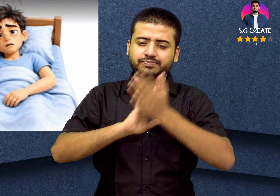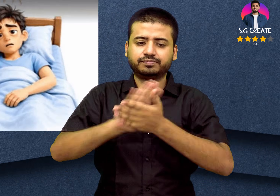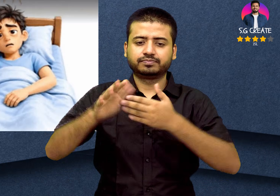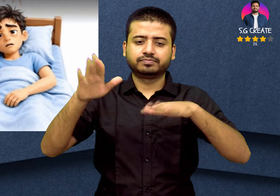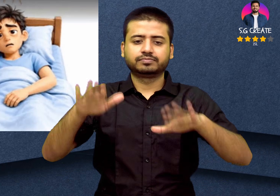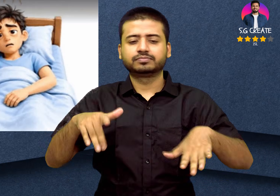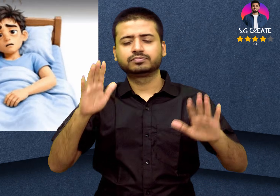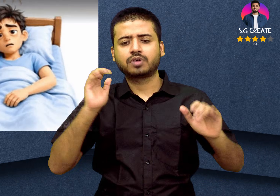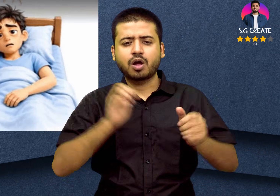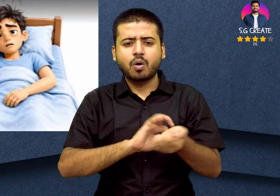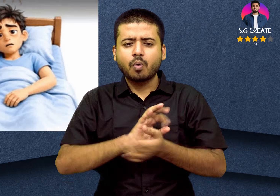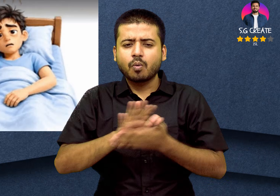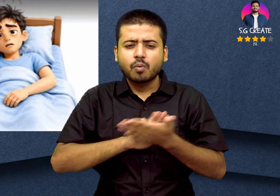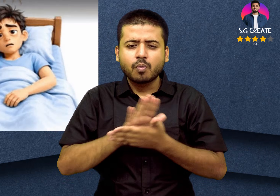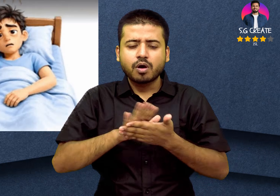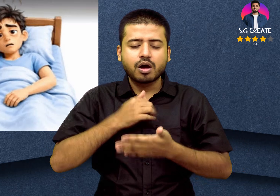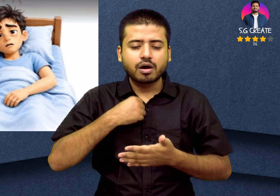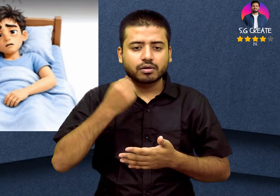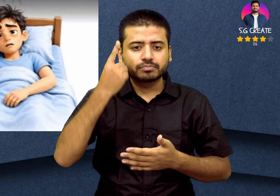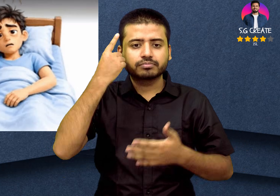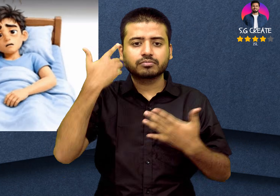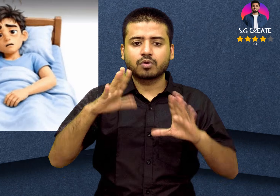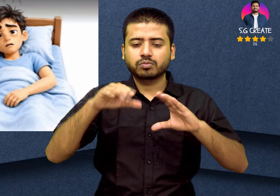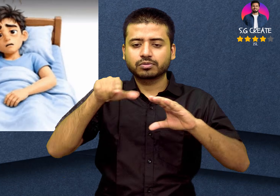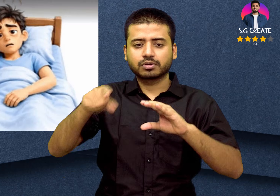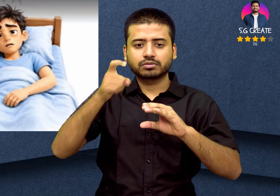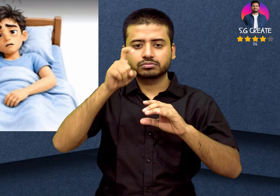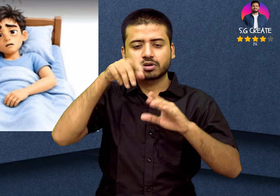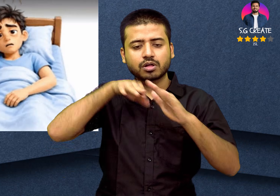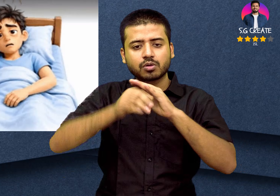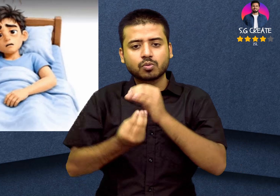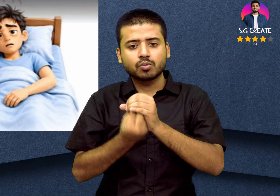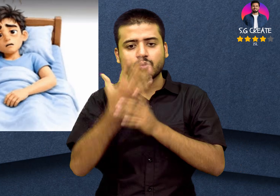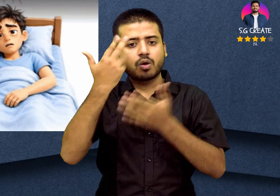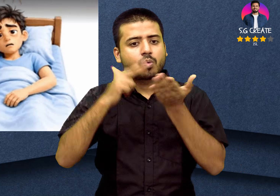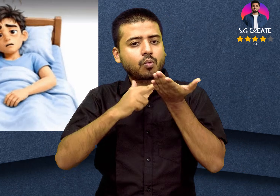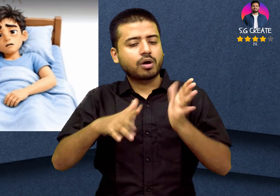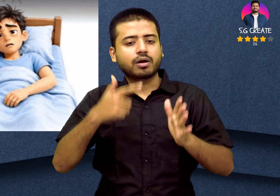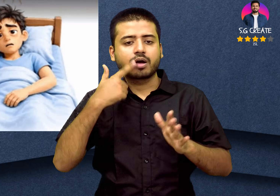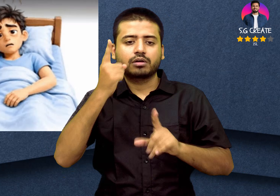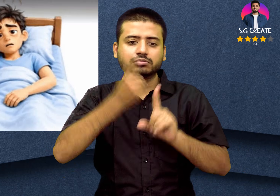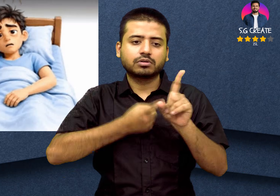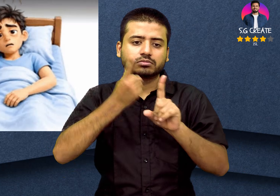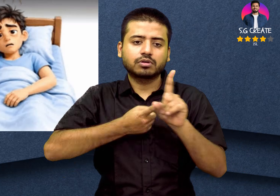These microscopic droppings along with decaying might body parts contain a specific protein that